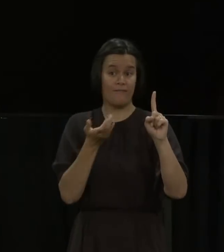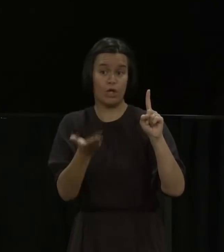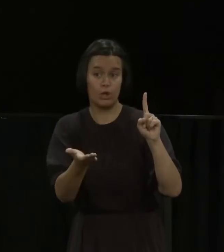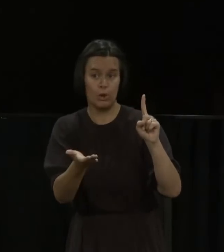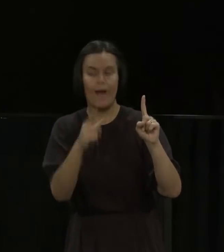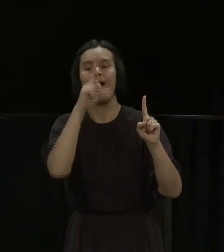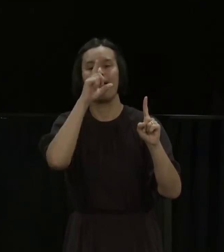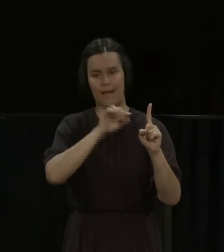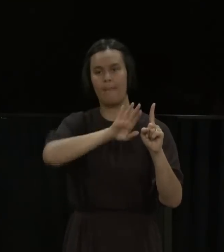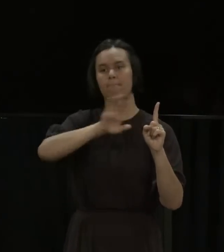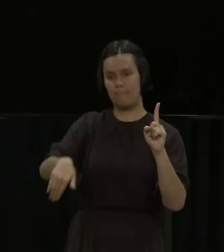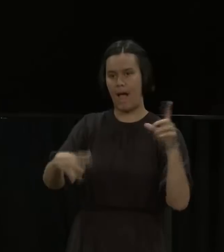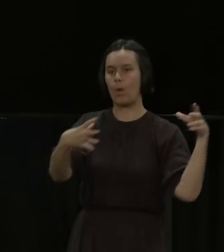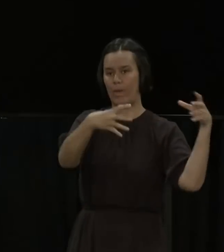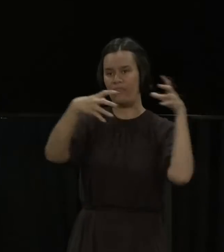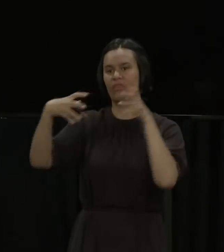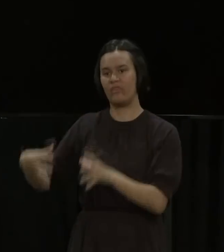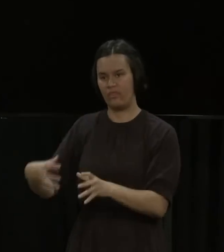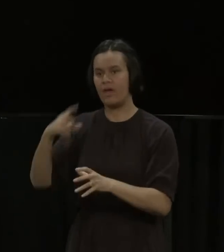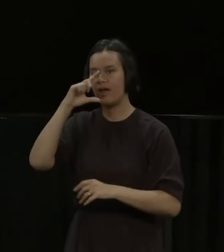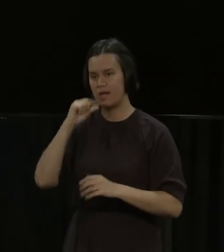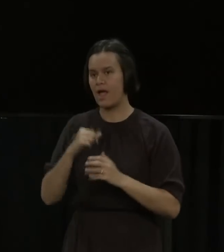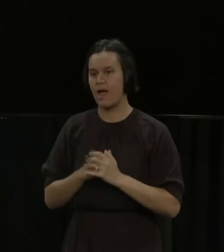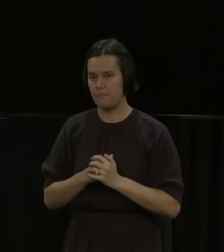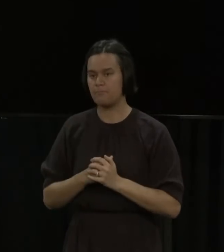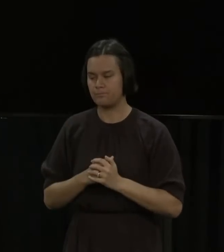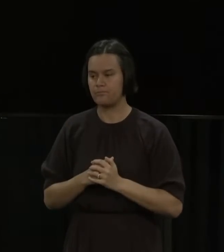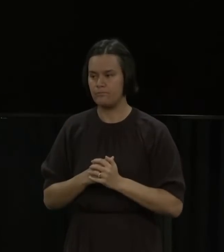someone eligible to travel that you are also eligible to trave.